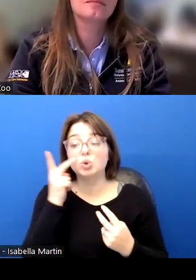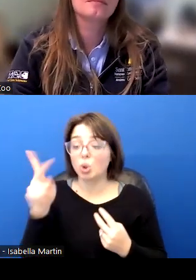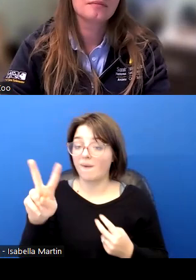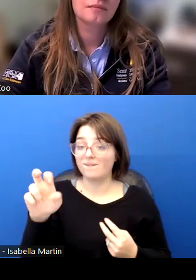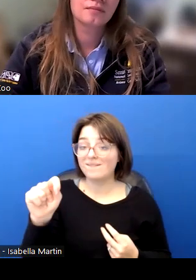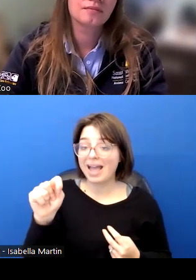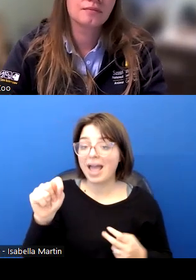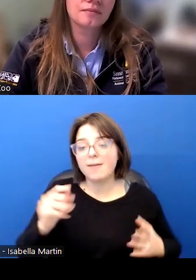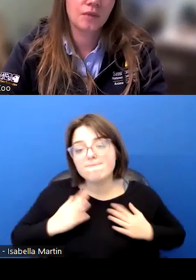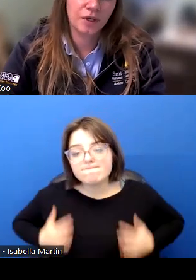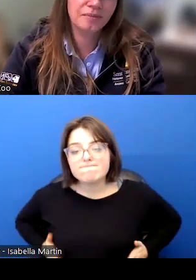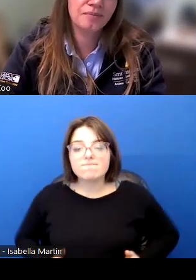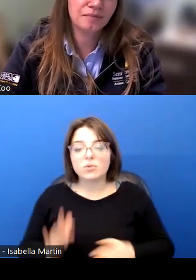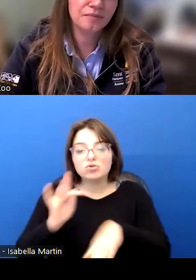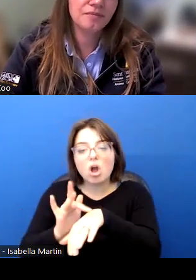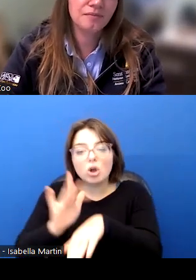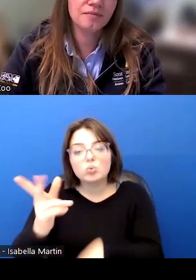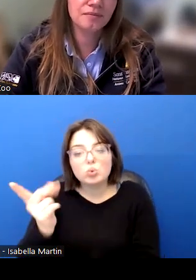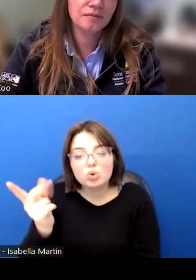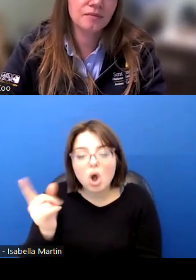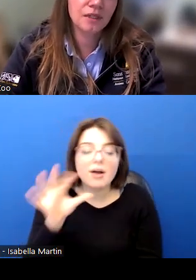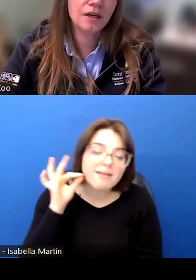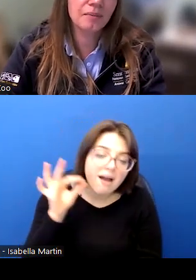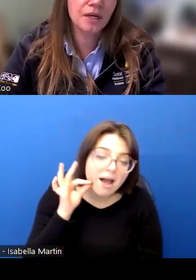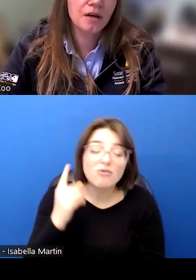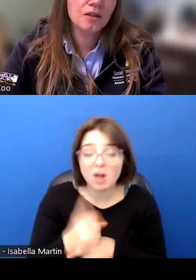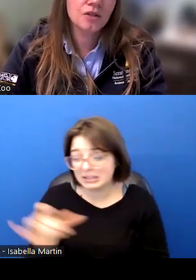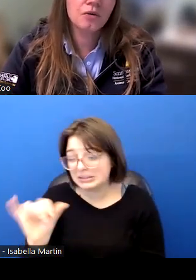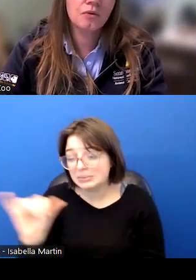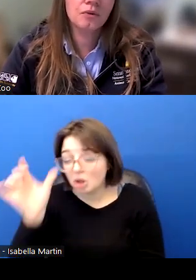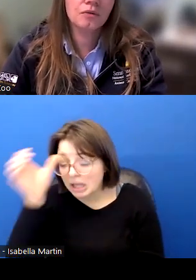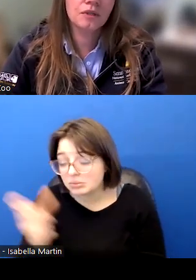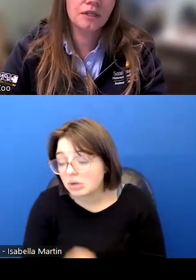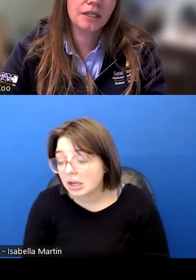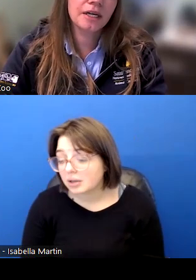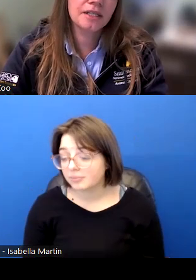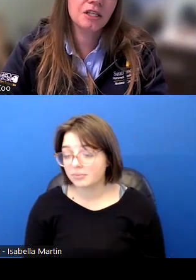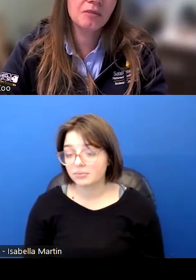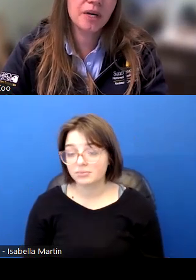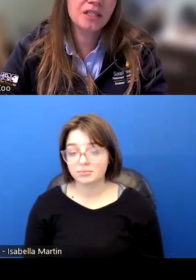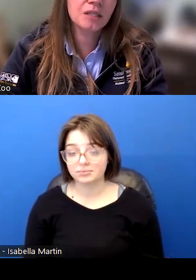ribs or hips. It's very similar to that right yeah. >>Erin: So yeah like I said it depends on the